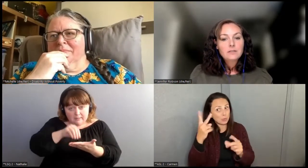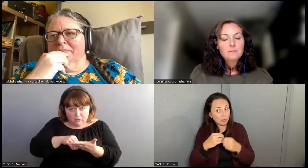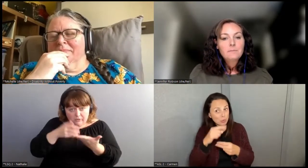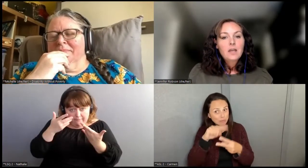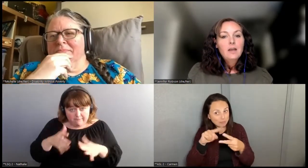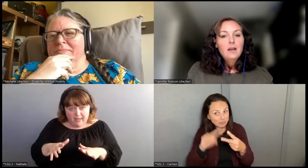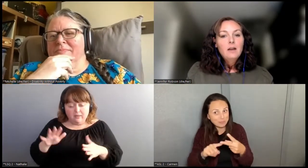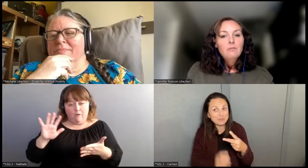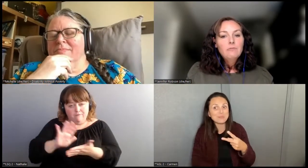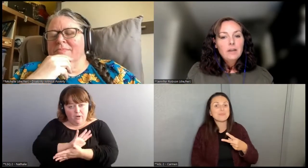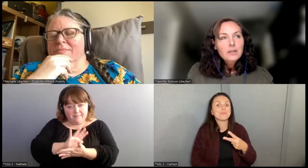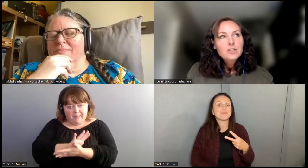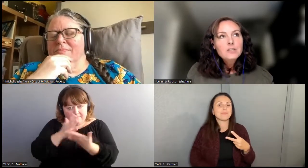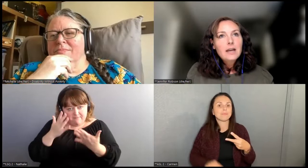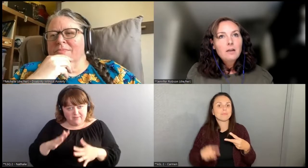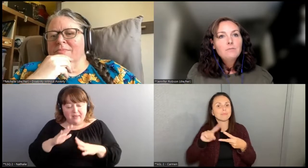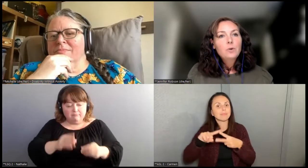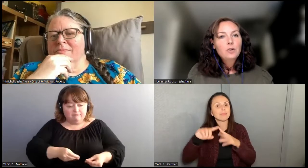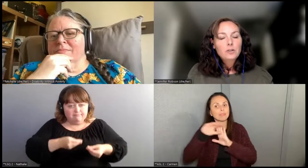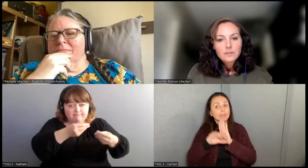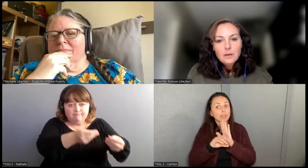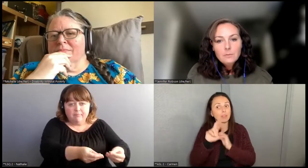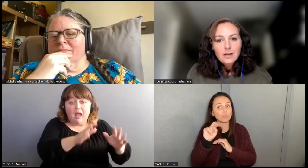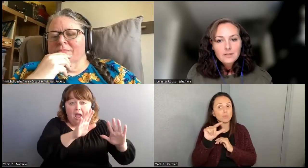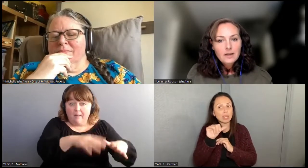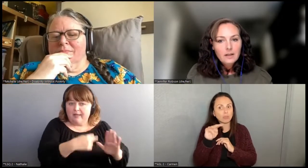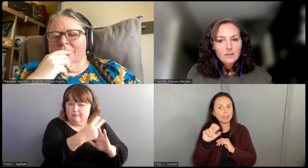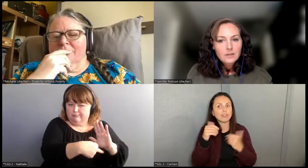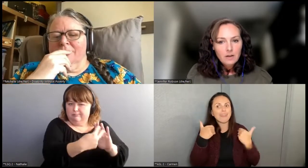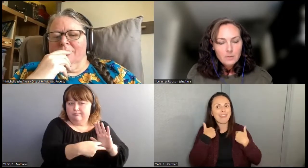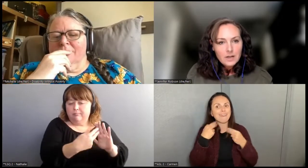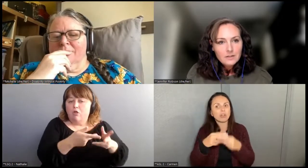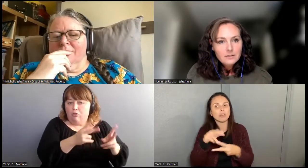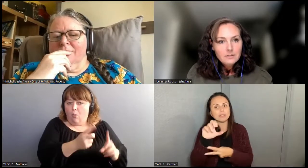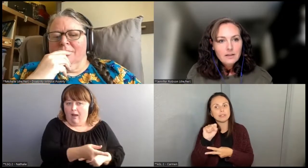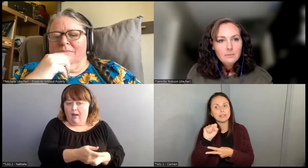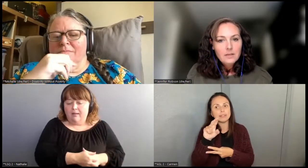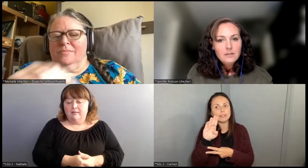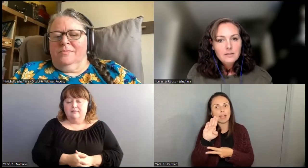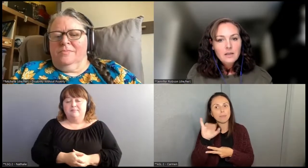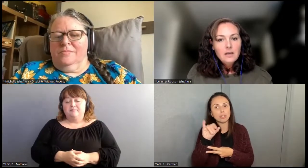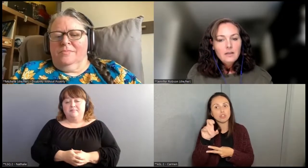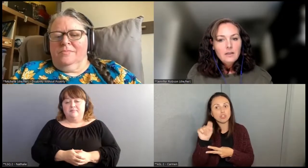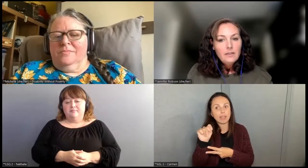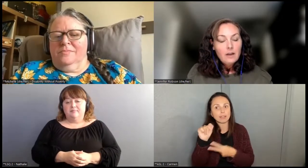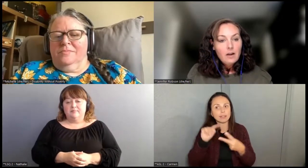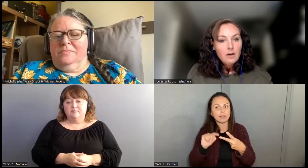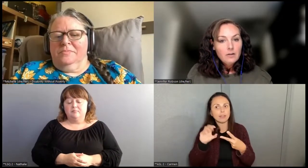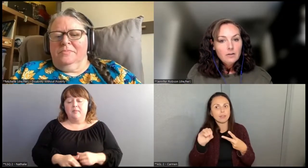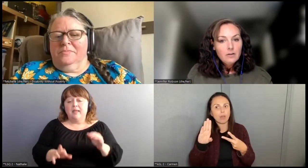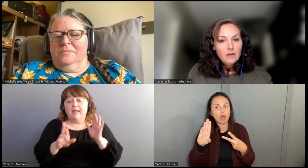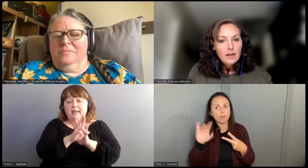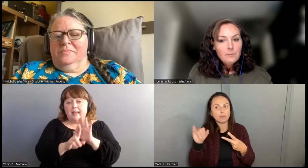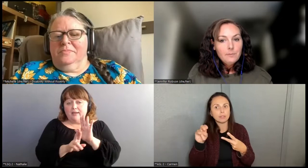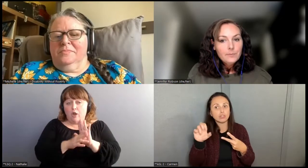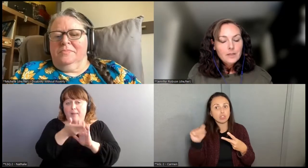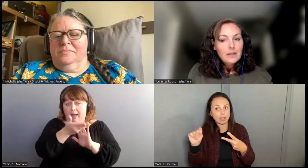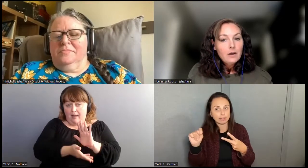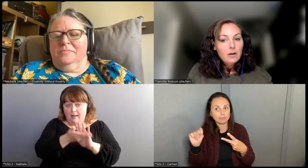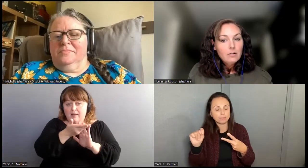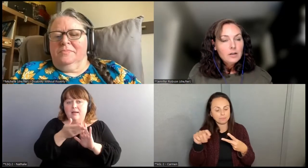THINGS ABOUT THIS. REGULATIONS HAVE SUBJECTS AND OBJECTS. THAT MEANS THEY ARE -- THEY ARE